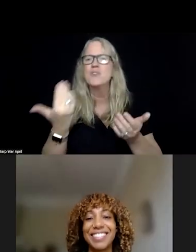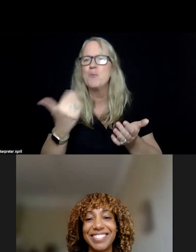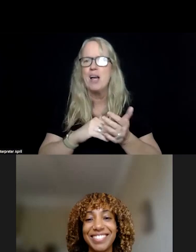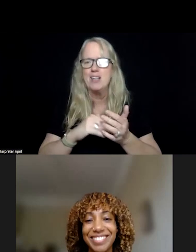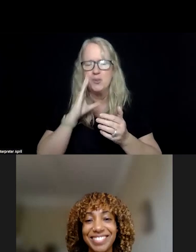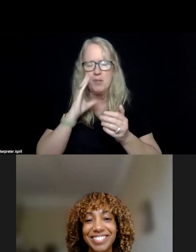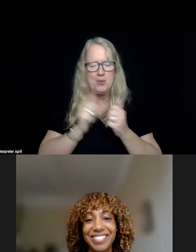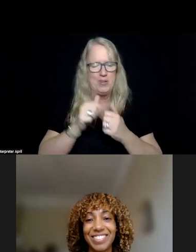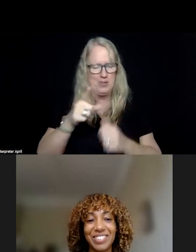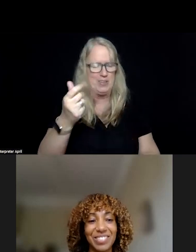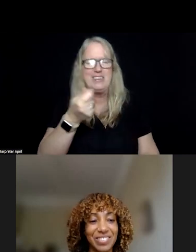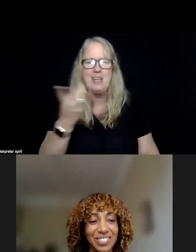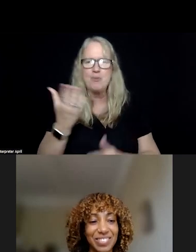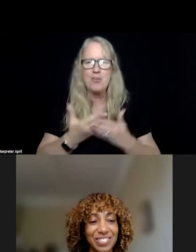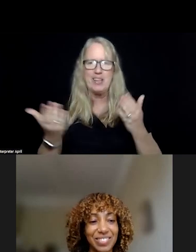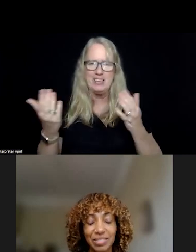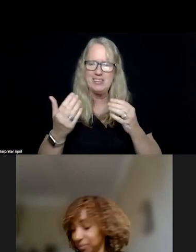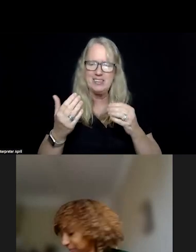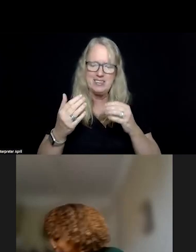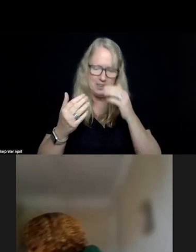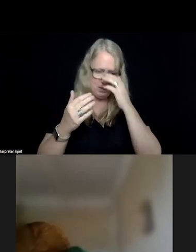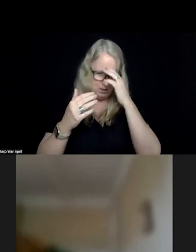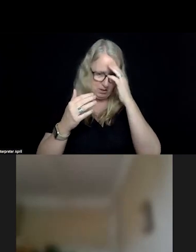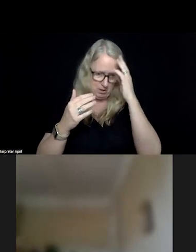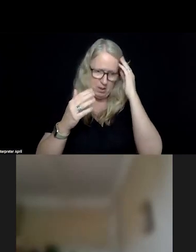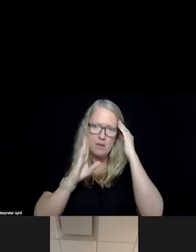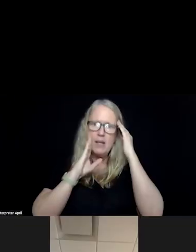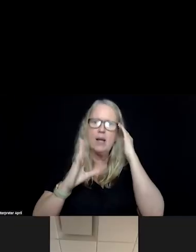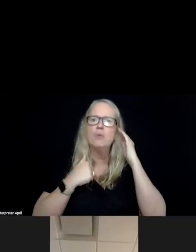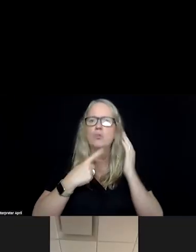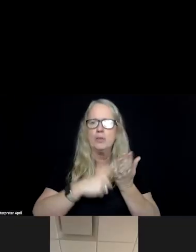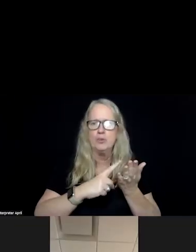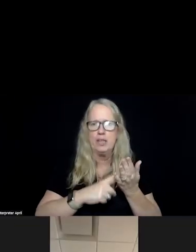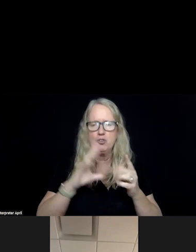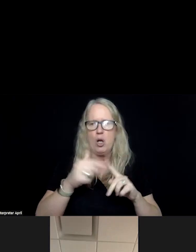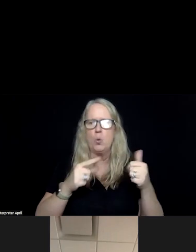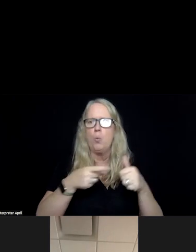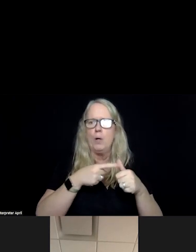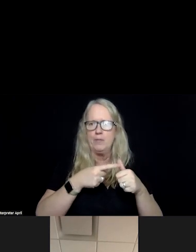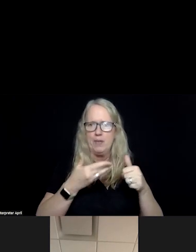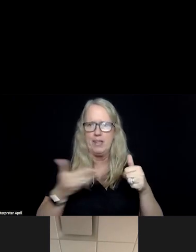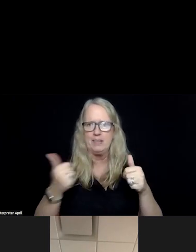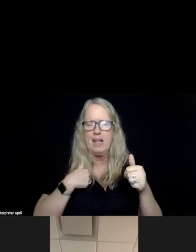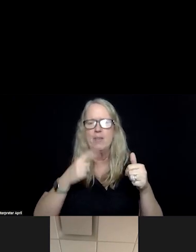HAVE SEVERAL THINGS I WAS GOING TO TOUCH ON. ONE IS THAT I MENTIONED A NUMBER OF